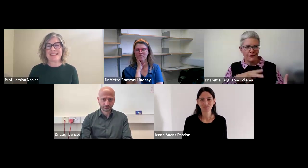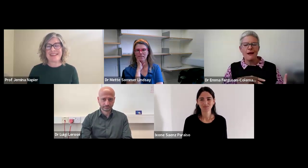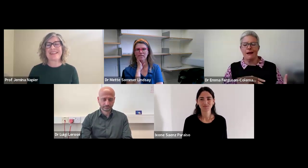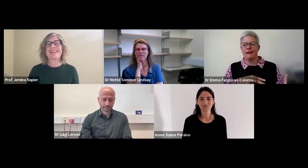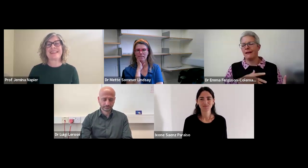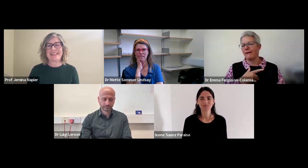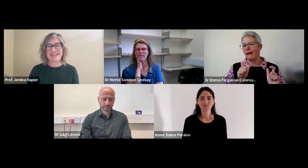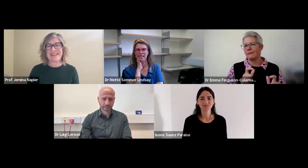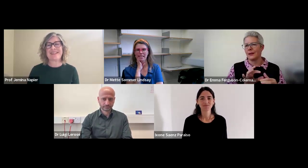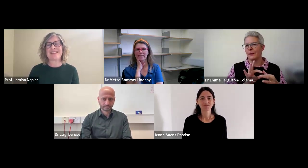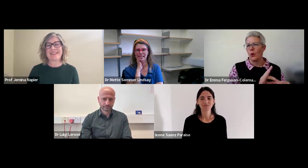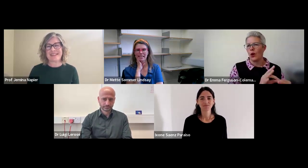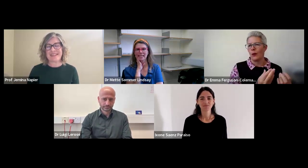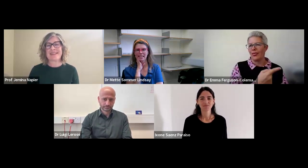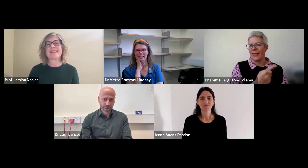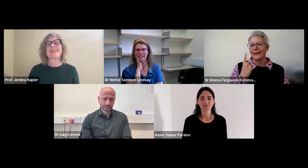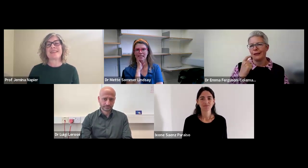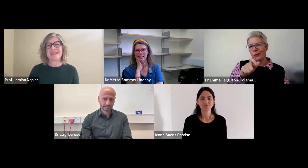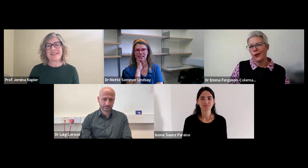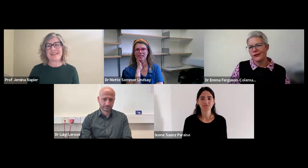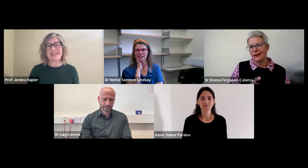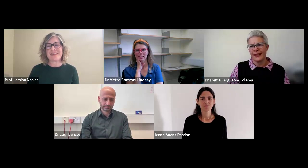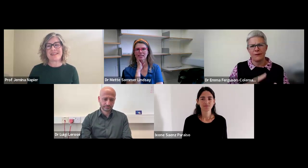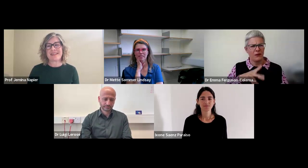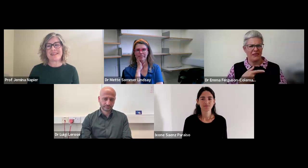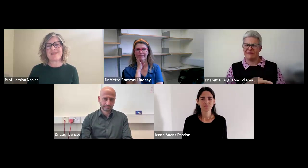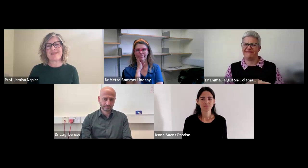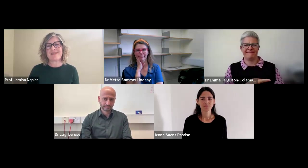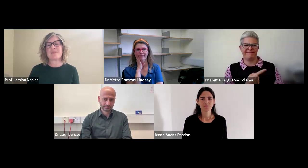Do that measurement yourself and if you feel comfortable working with that hearing person